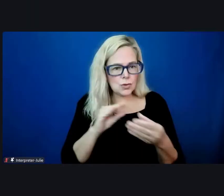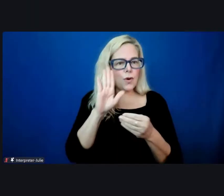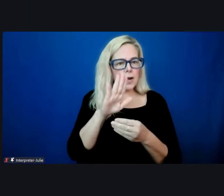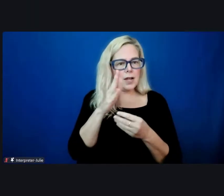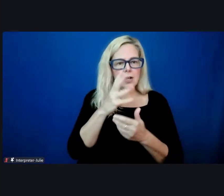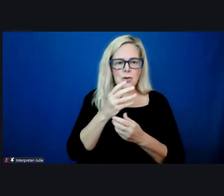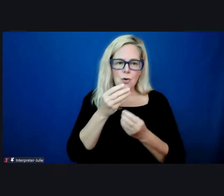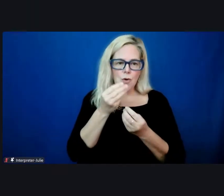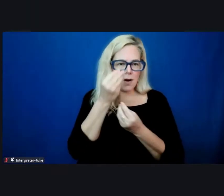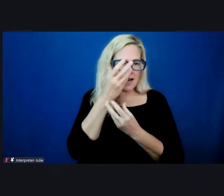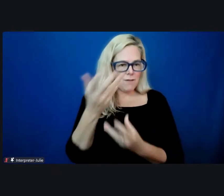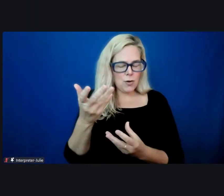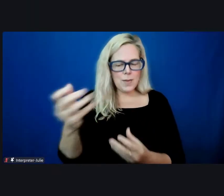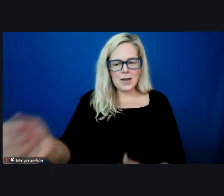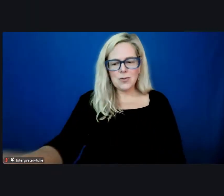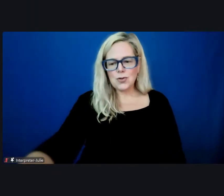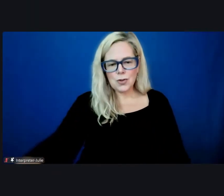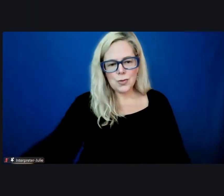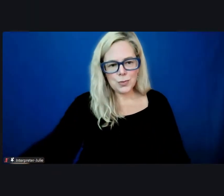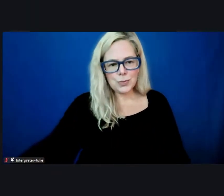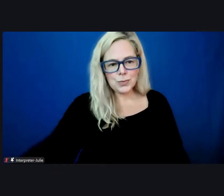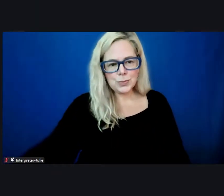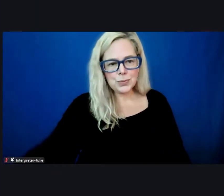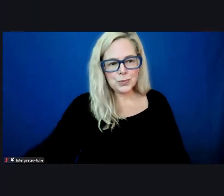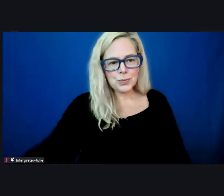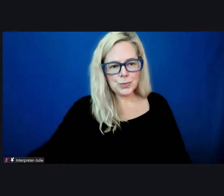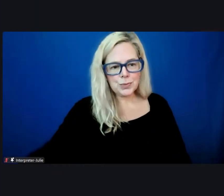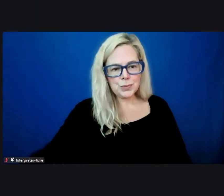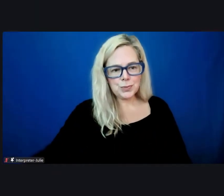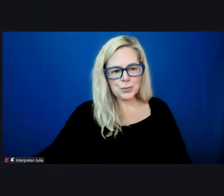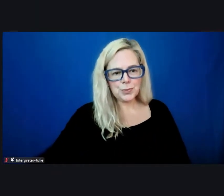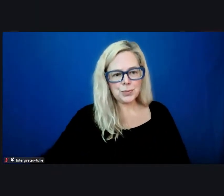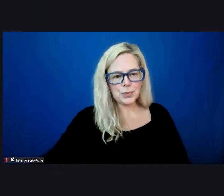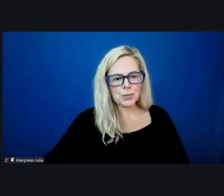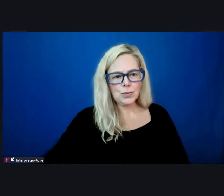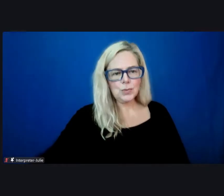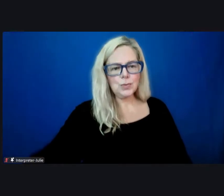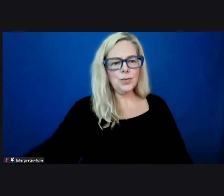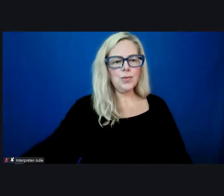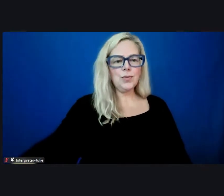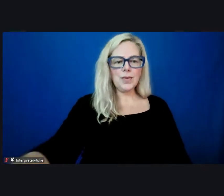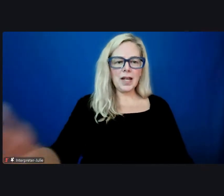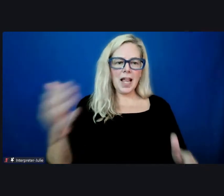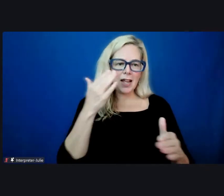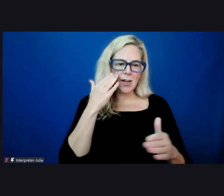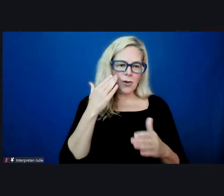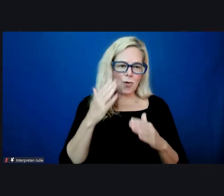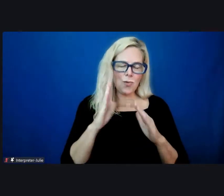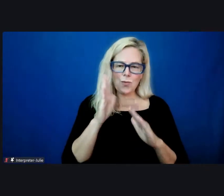I know that we'll have some questions for you a little bit later. Um so the once again this is